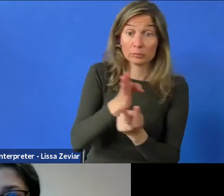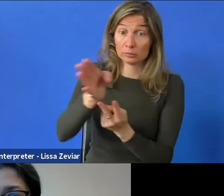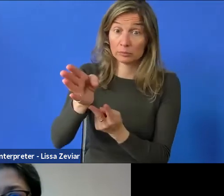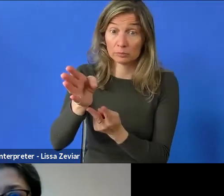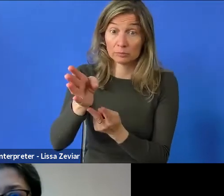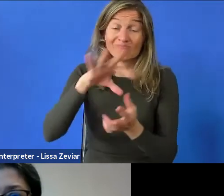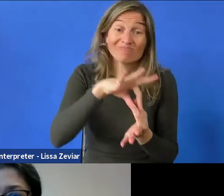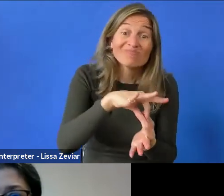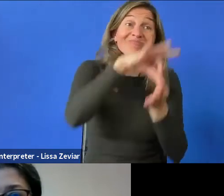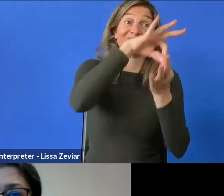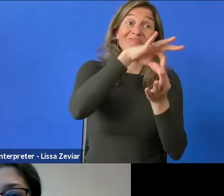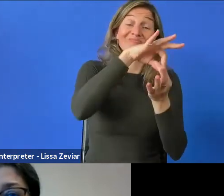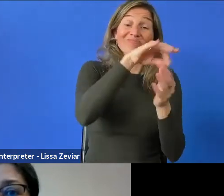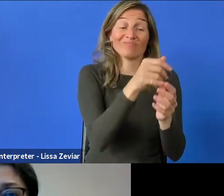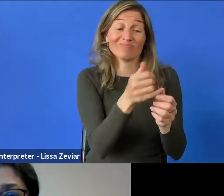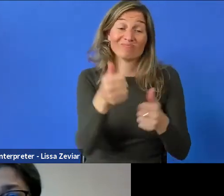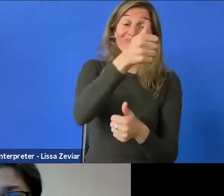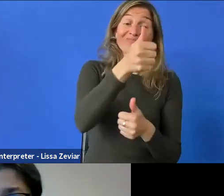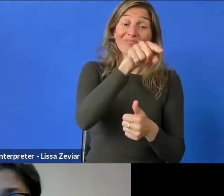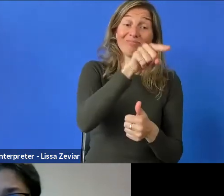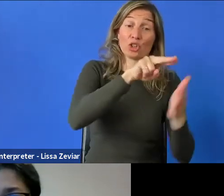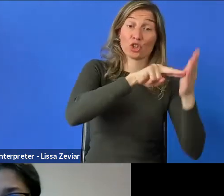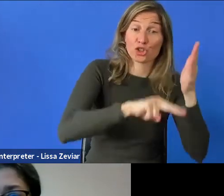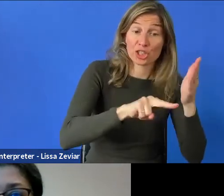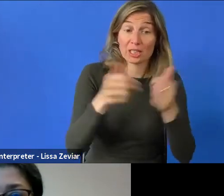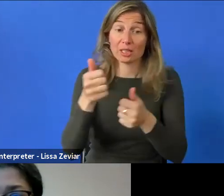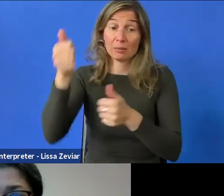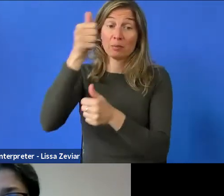and in a way, they strengthen CEDAW,